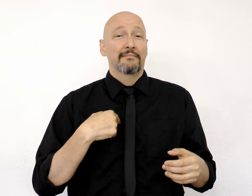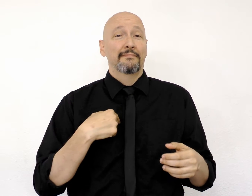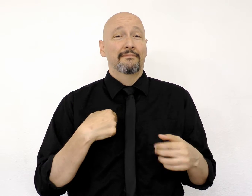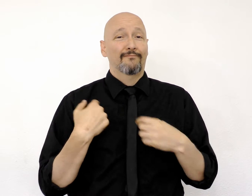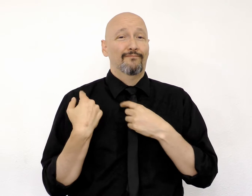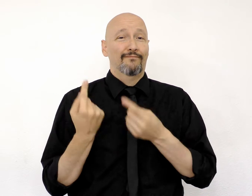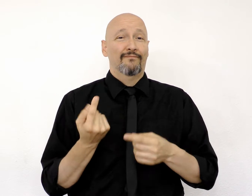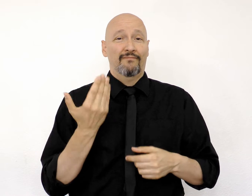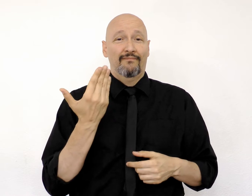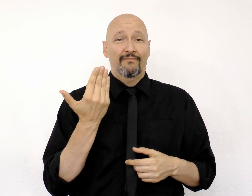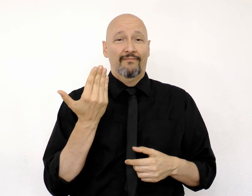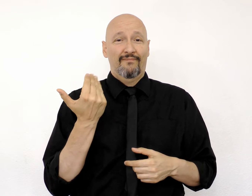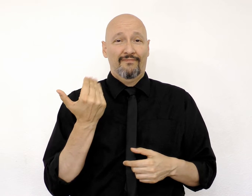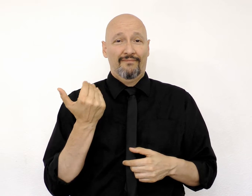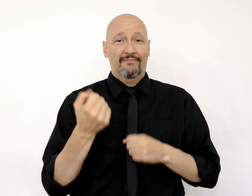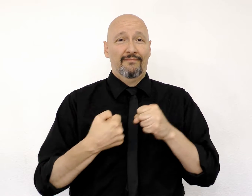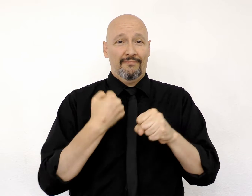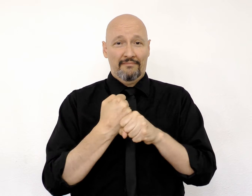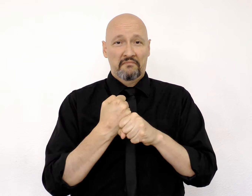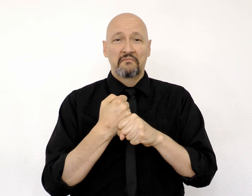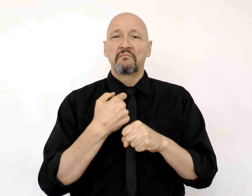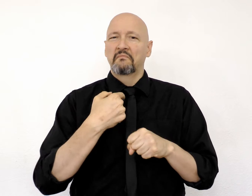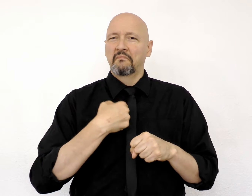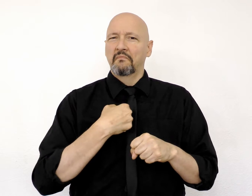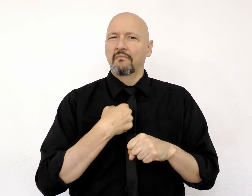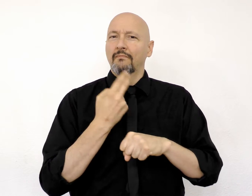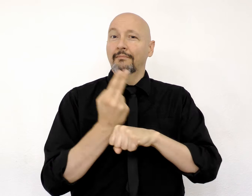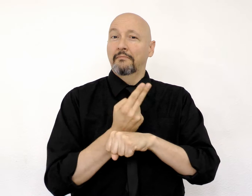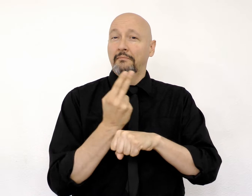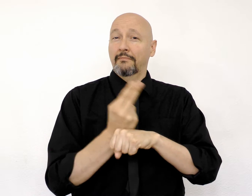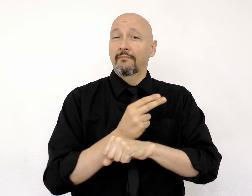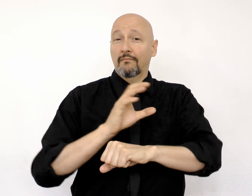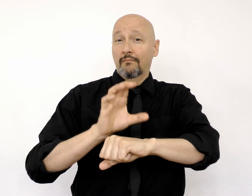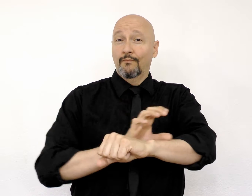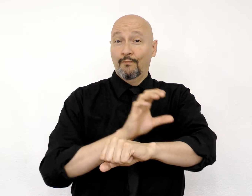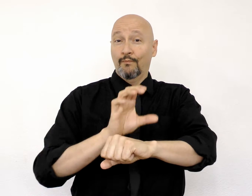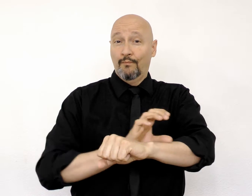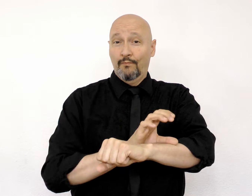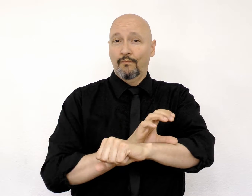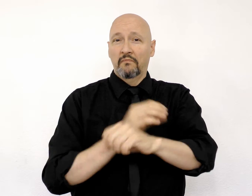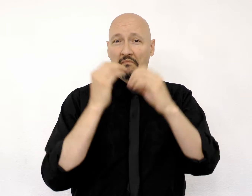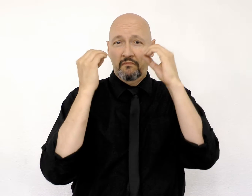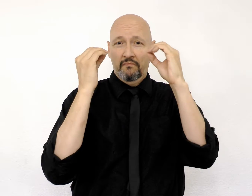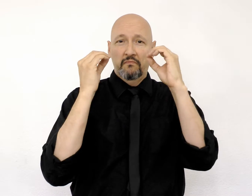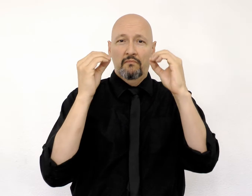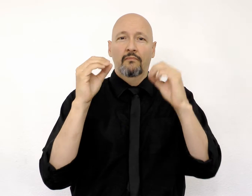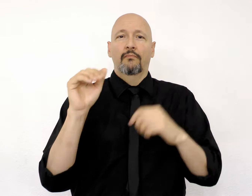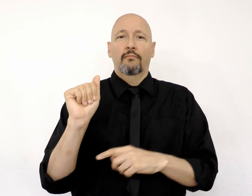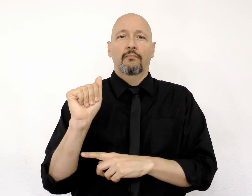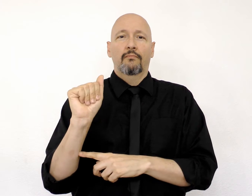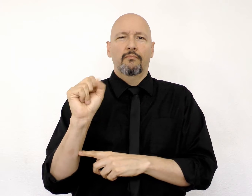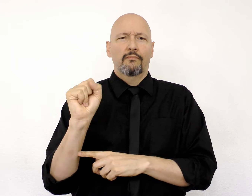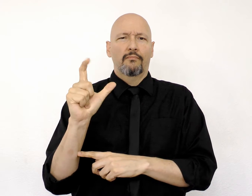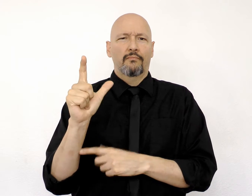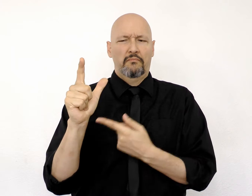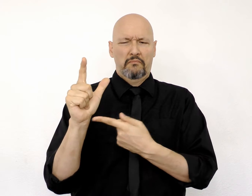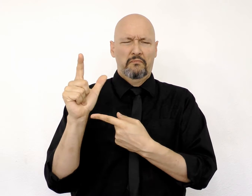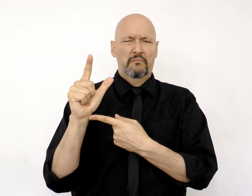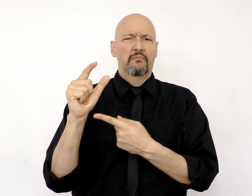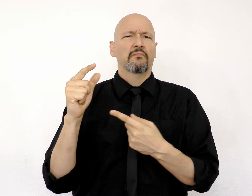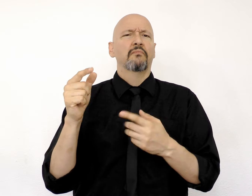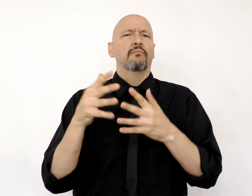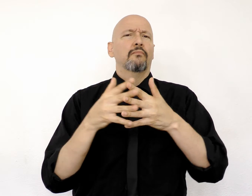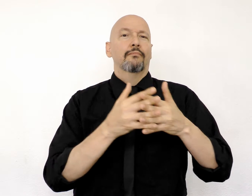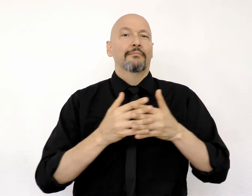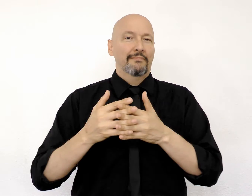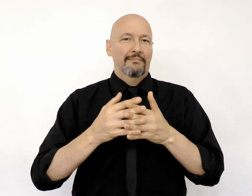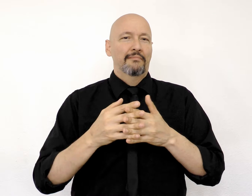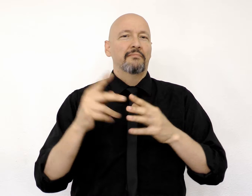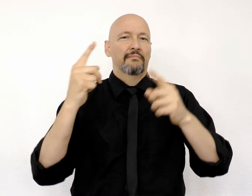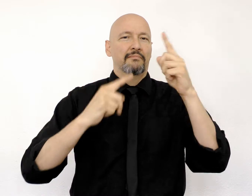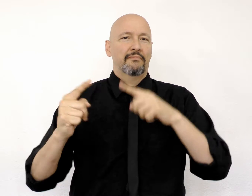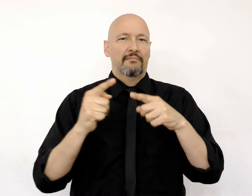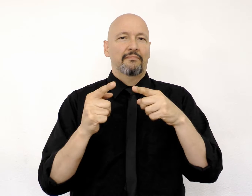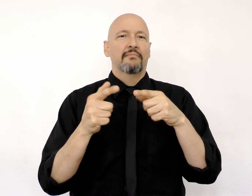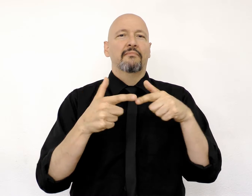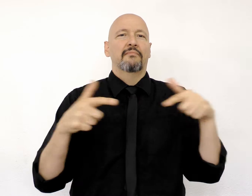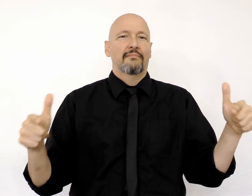For 15 years I've used computers to teach ASL (American Sign Language).